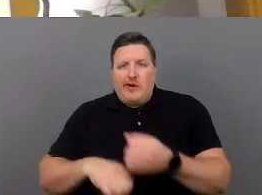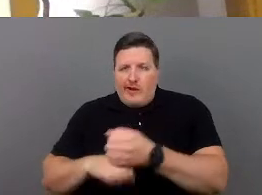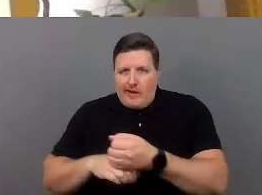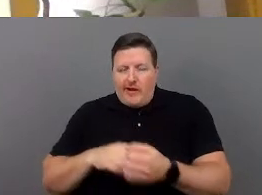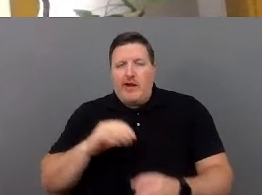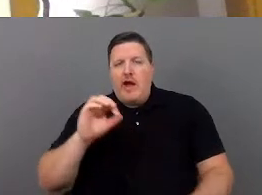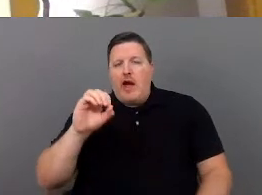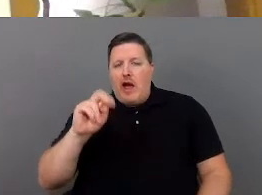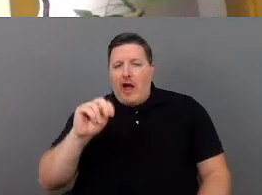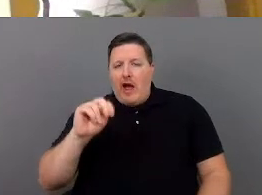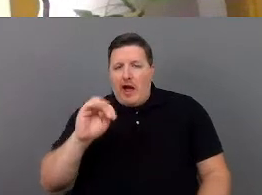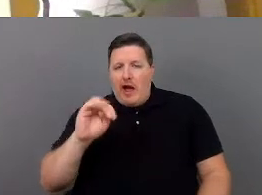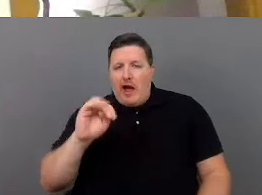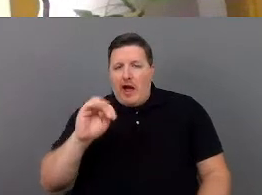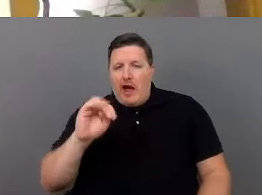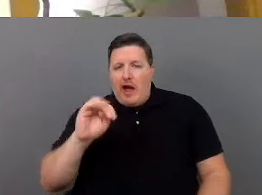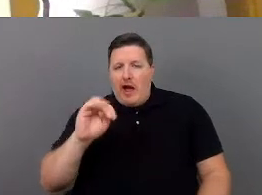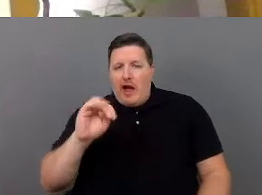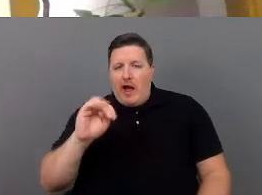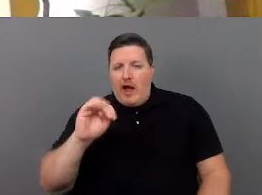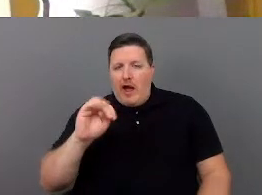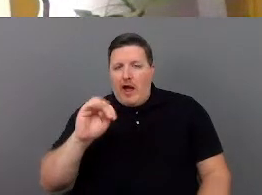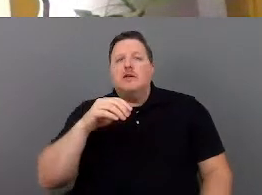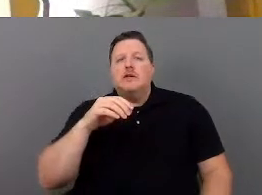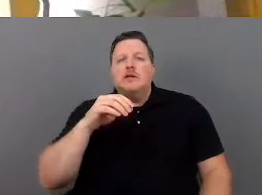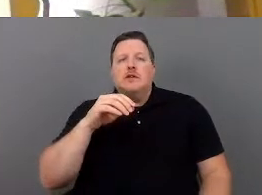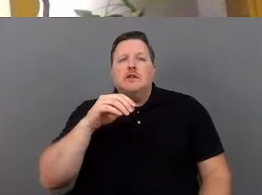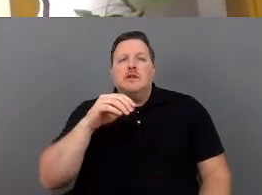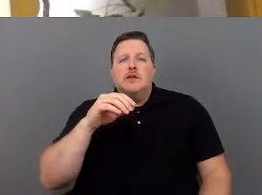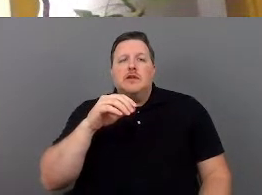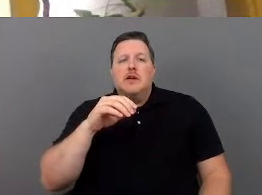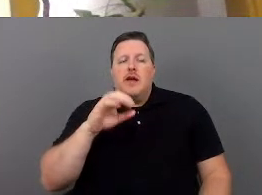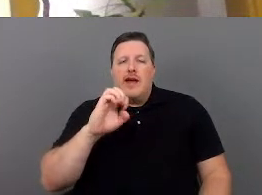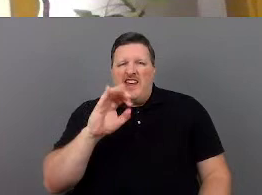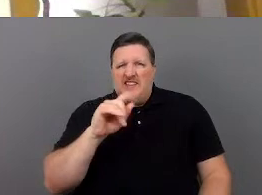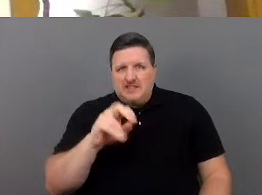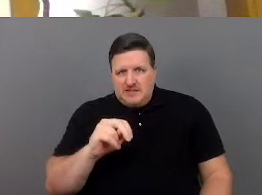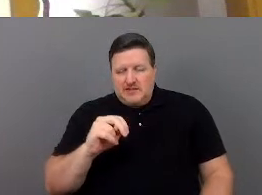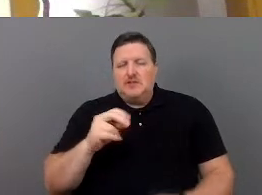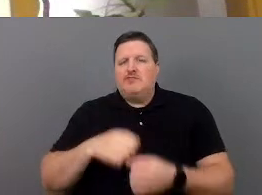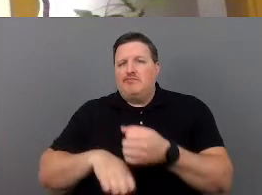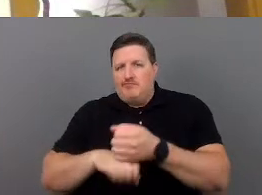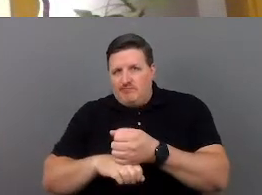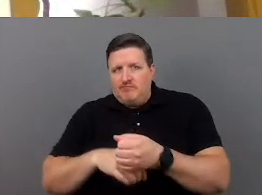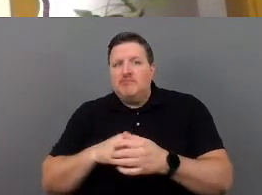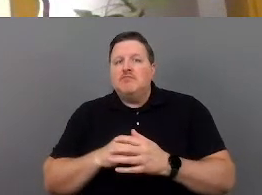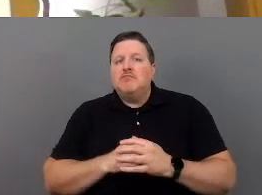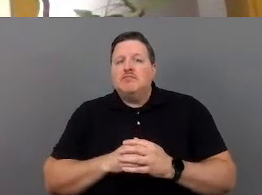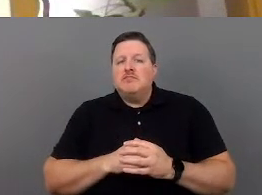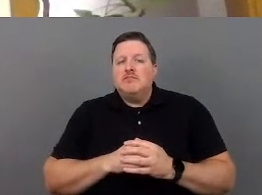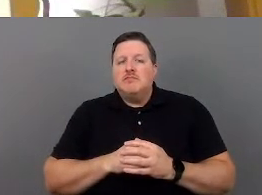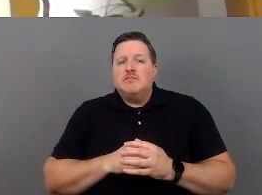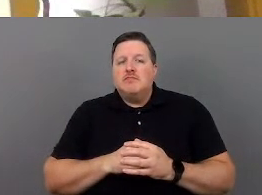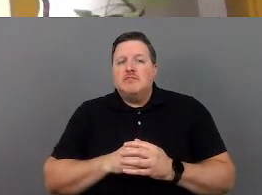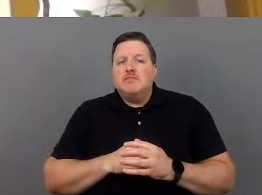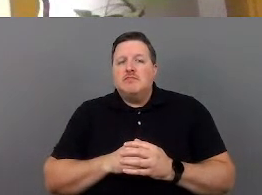≫ Clerk: COUNCIL MEMBER CUNNINGHAM. ≫ COUNCIL MEMBER CUNNINGHAM: AYE. ≫ Clerk: COUNCIL MEMBER ELLISON. ≫ COUNCIL MEMBER ELLISON: AYE. ≫ Clerk: COUNCIL MEMBER GOODMAN. ≫ COUNCIL MEMBER GOODMAN: AYE.